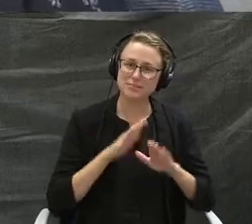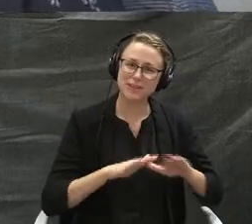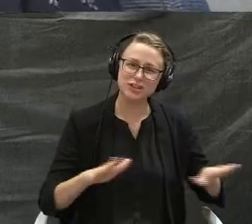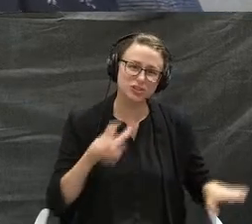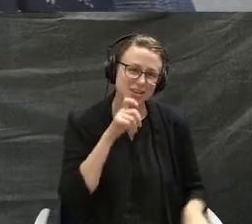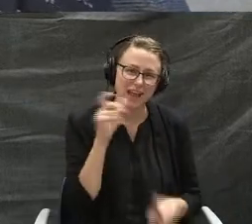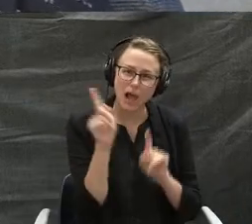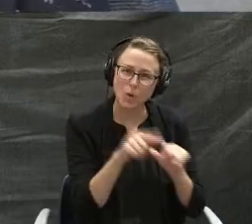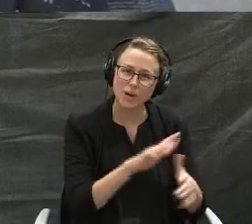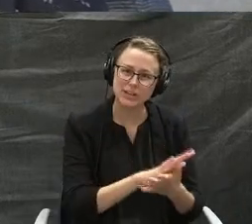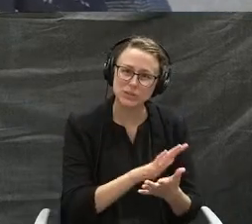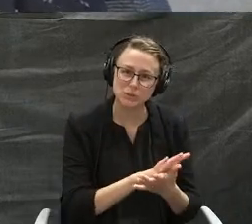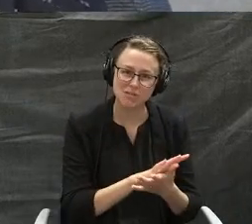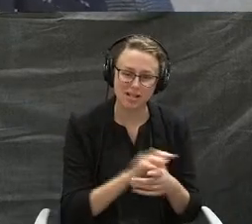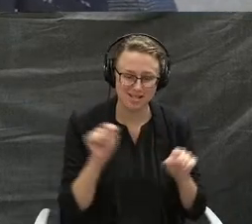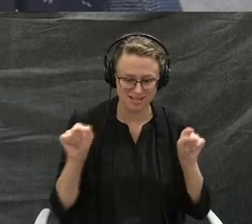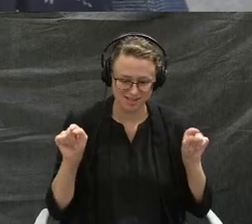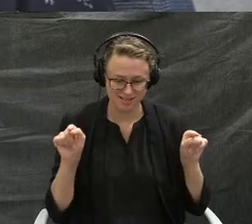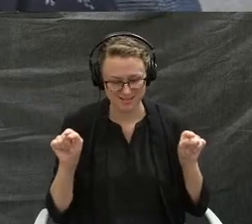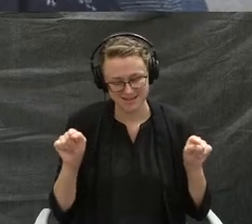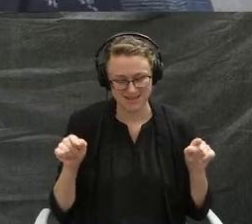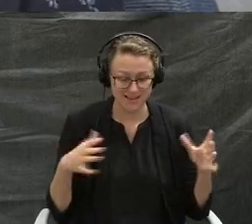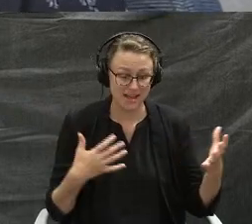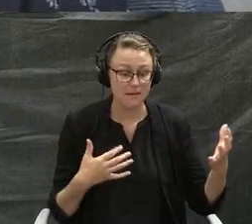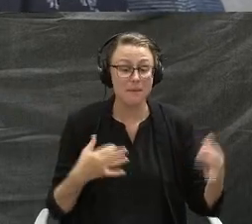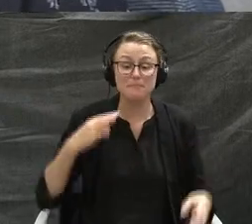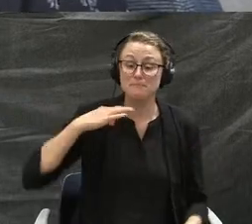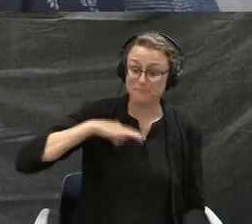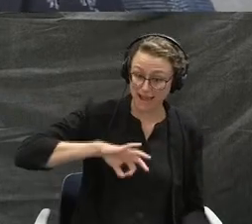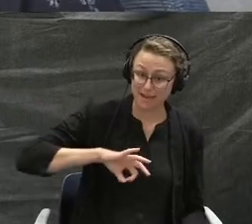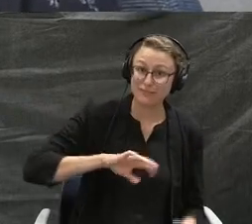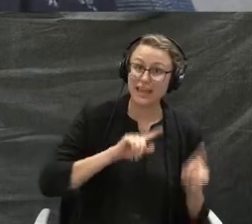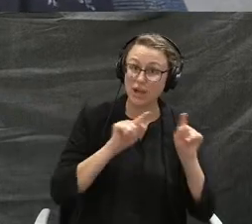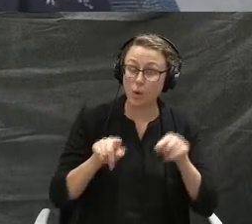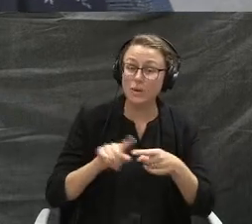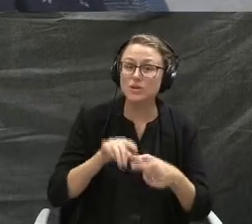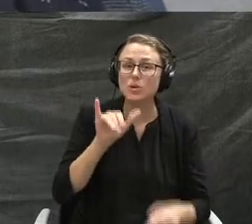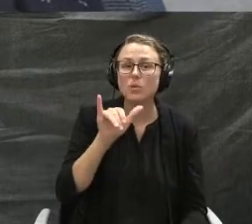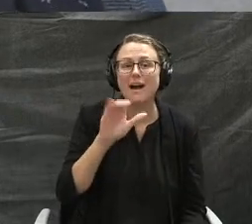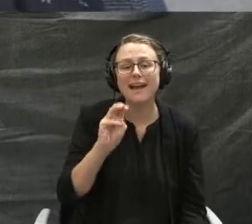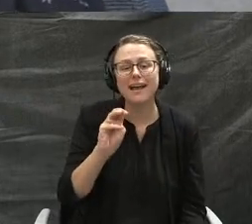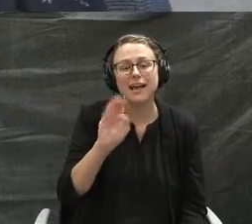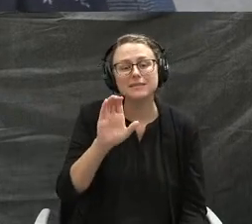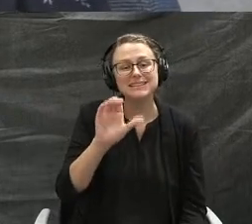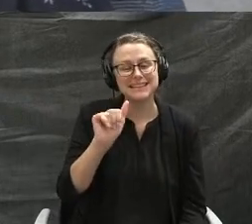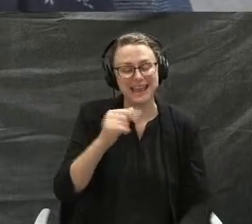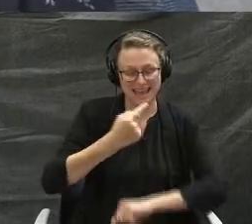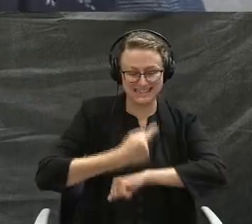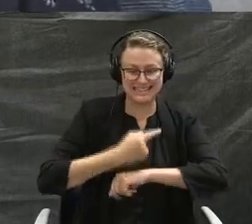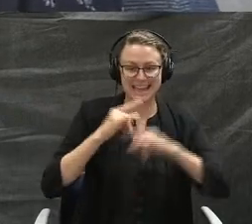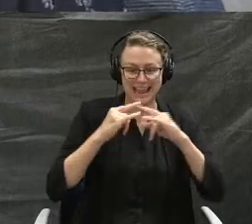I have also seen the benefit they have received in going to a YMCA day camp with other children after having gone through the distance learning.